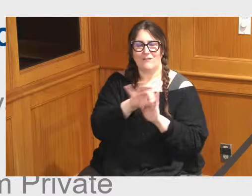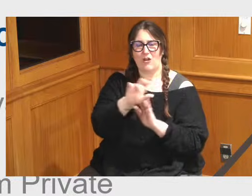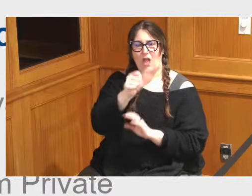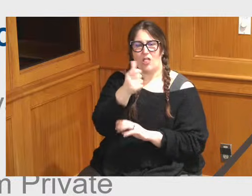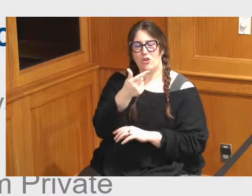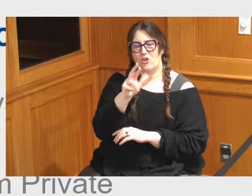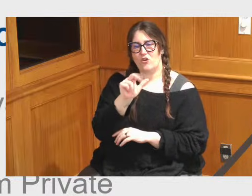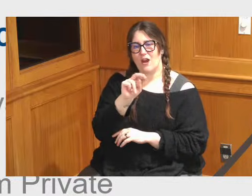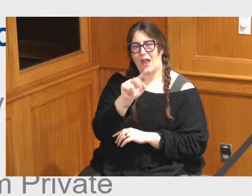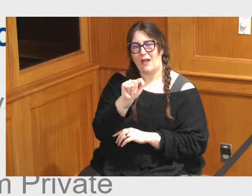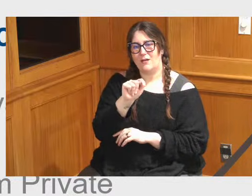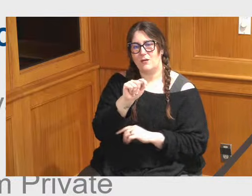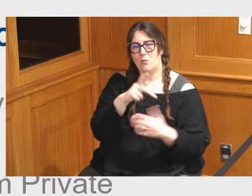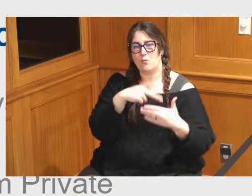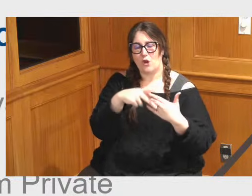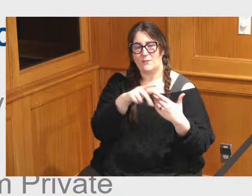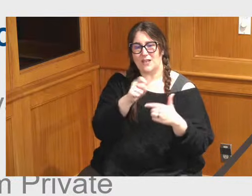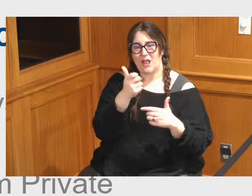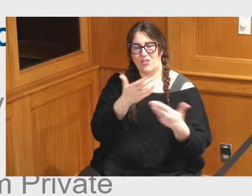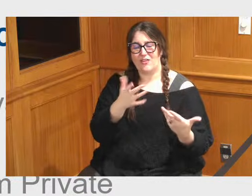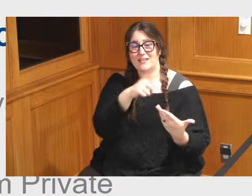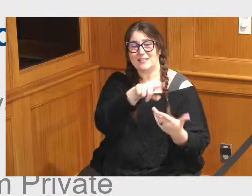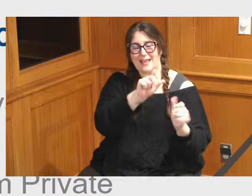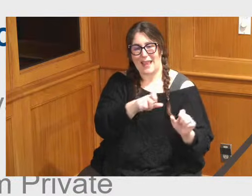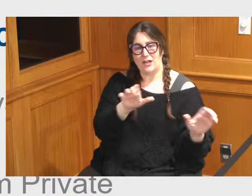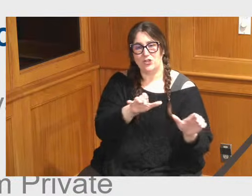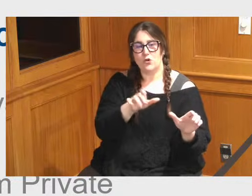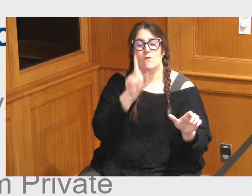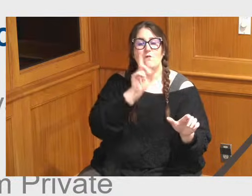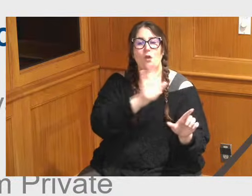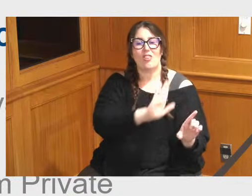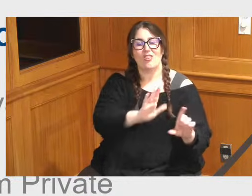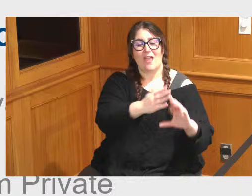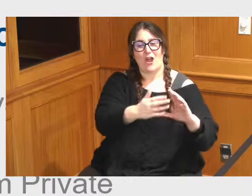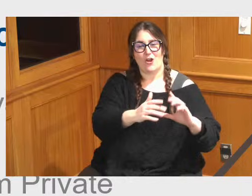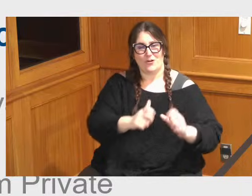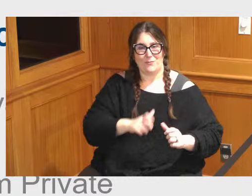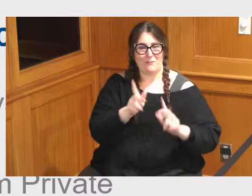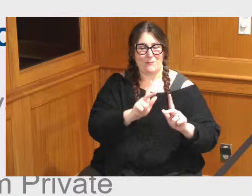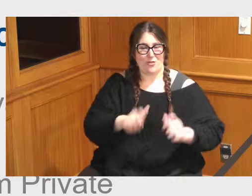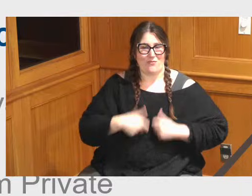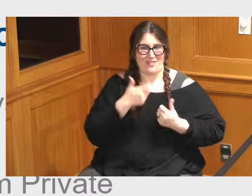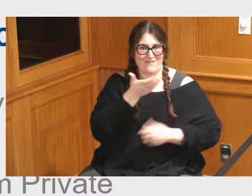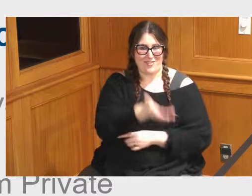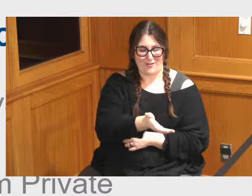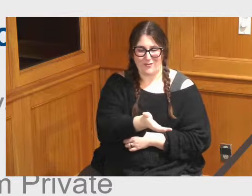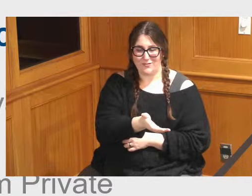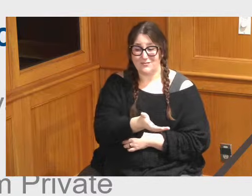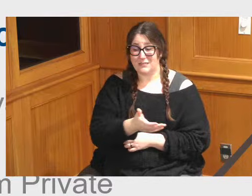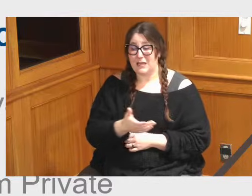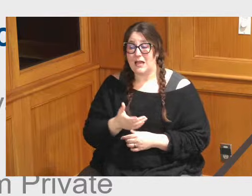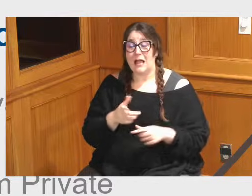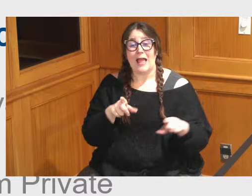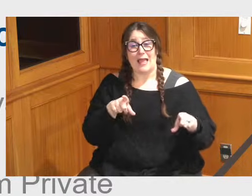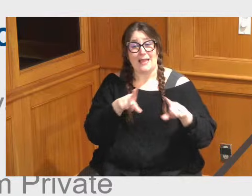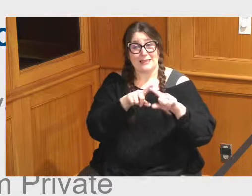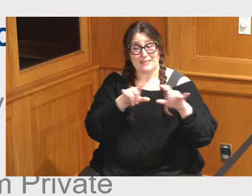can do to assist their residents to do that work. Meanwhile, we remove equal amount from the public